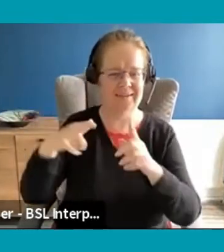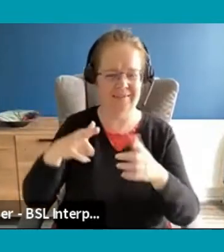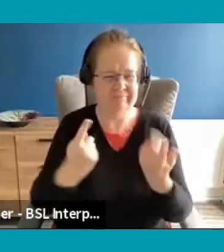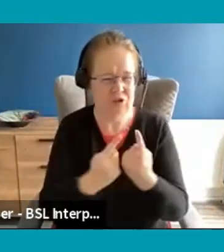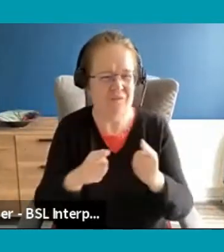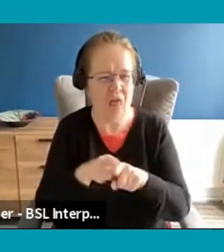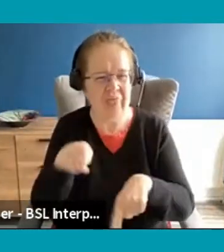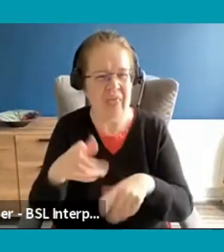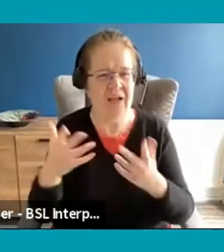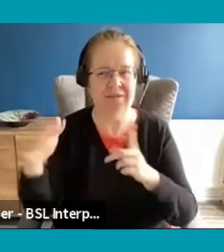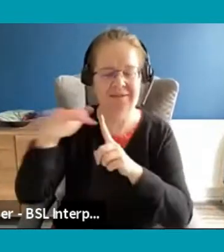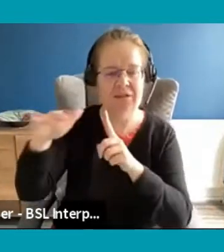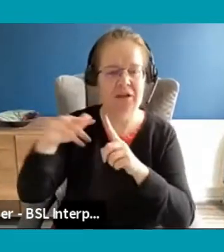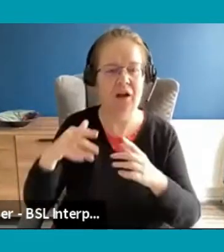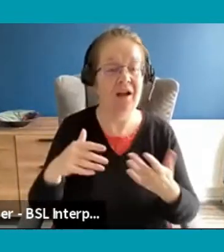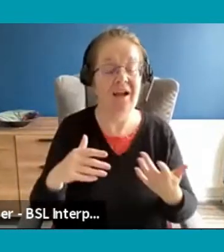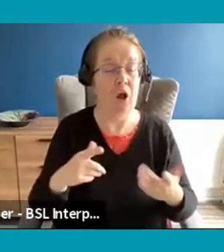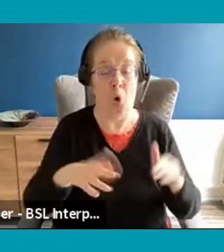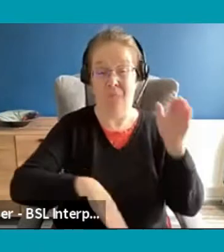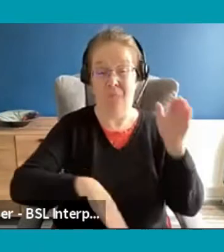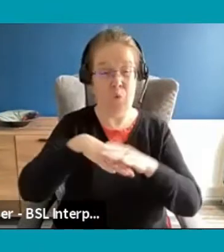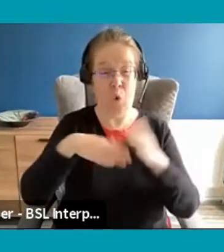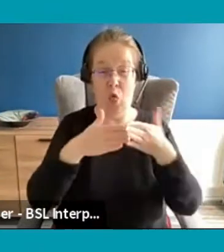So it's the full range of any IT job.